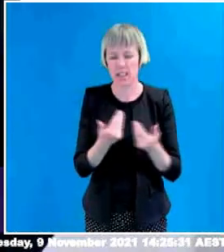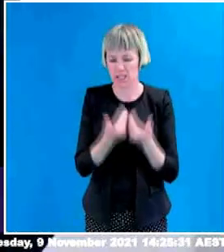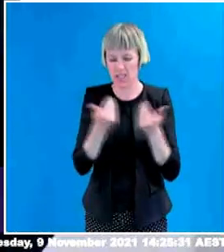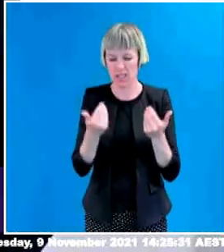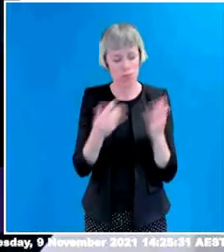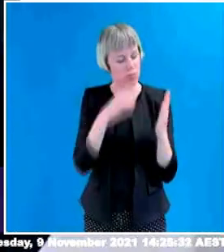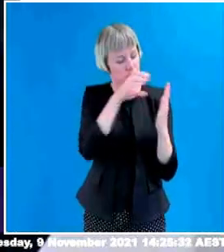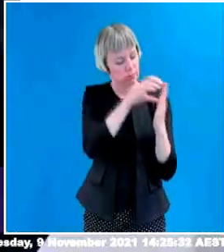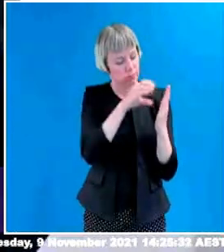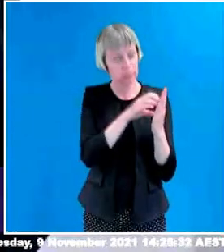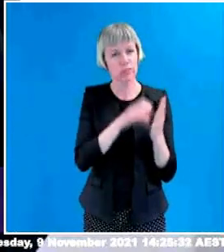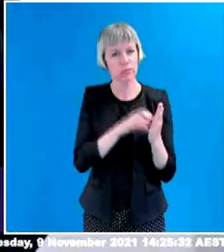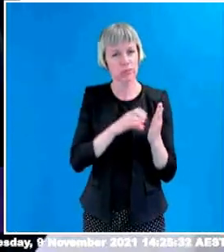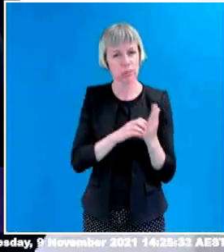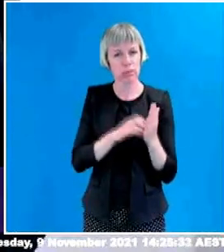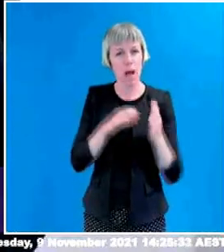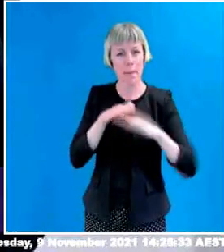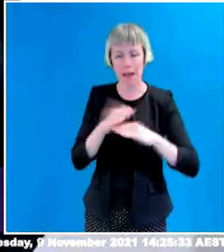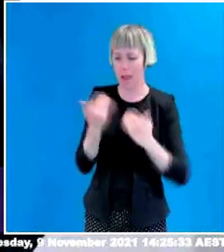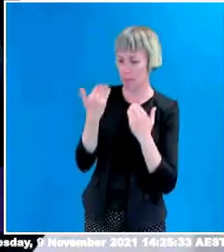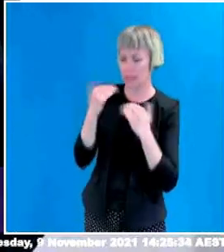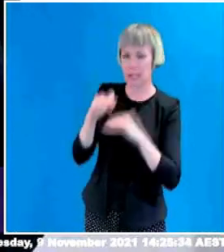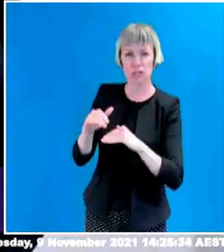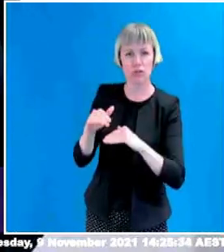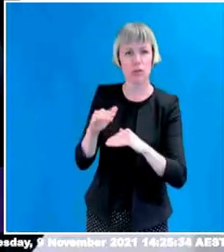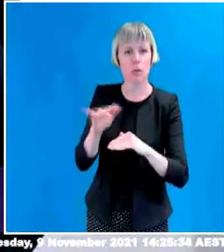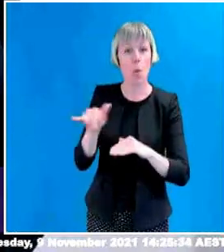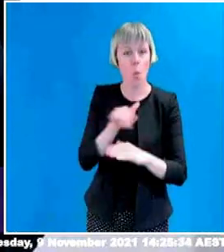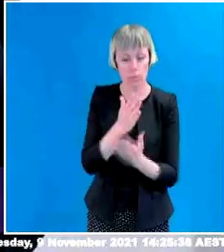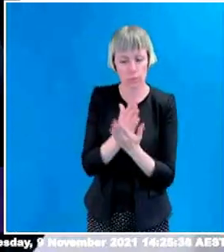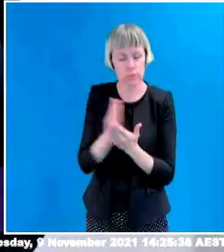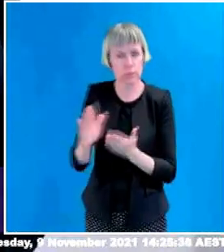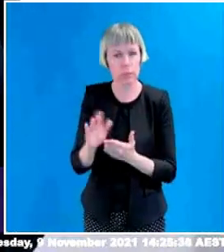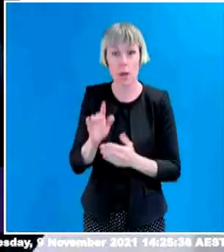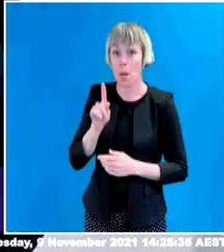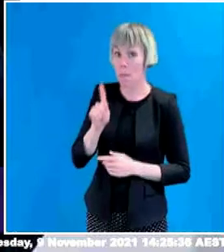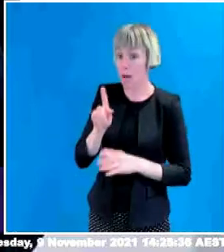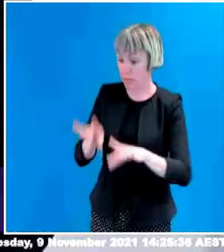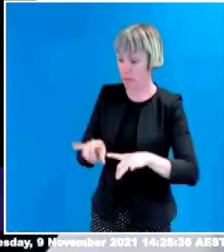But it is not the purpose, is it, for an interpretive declaration to build in